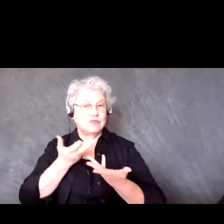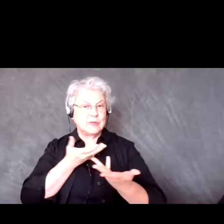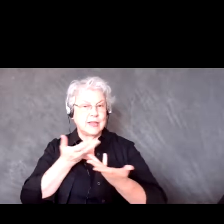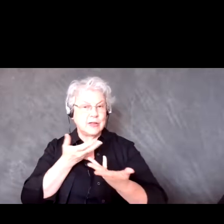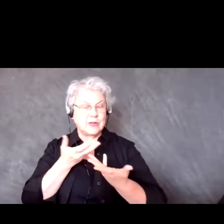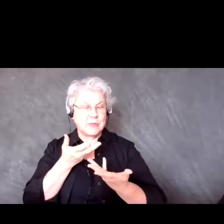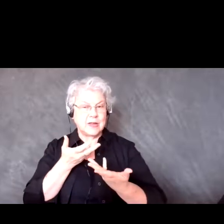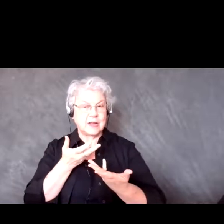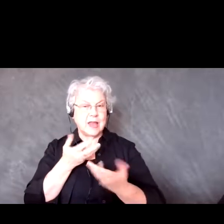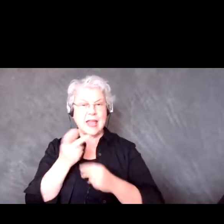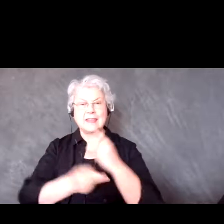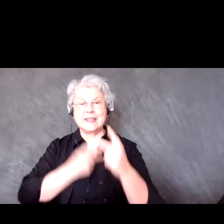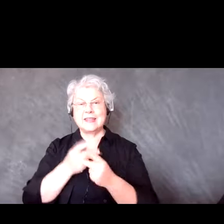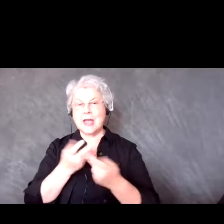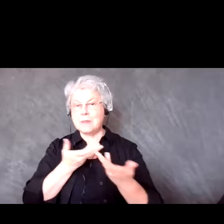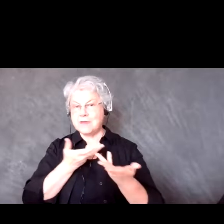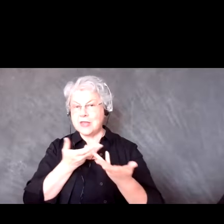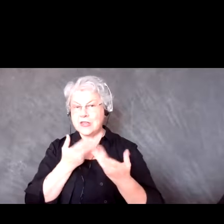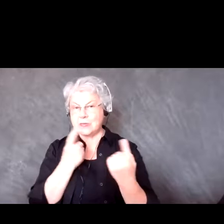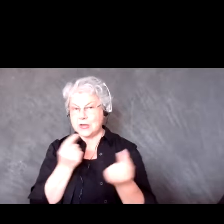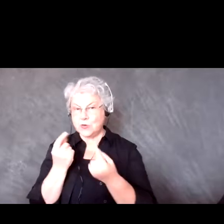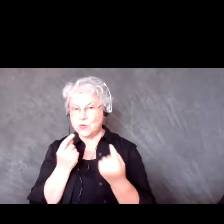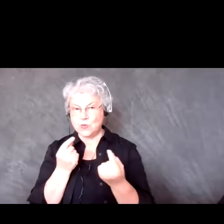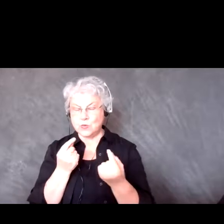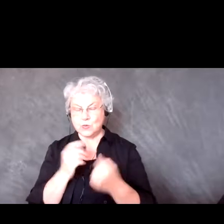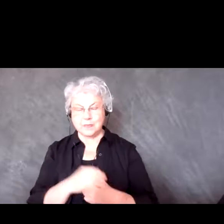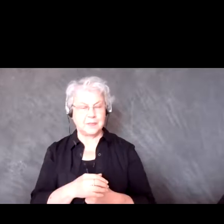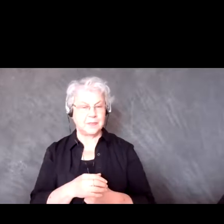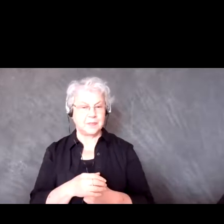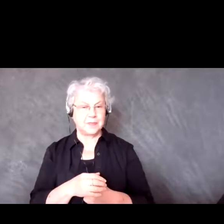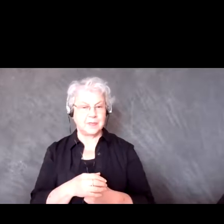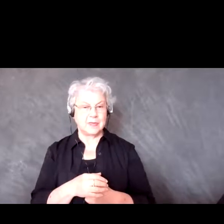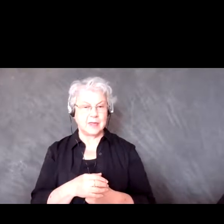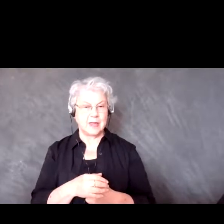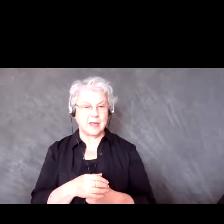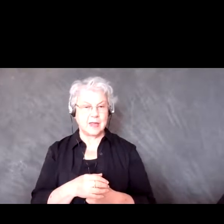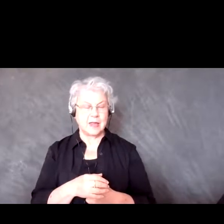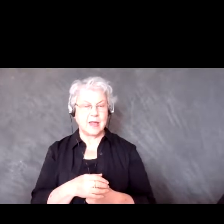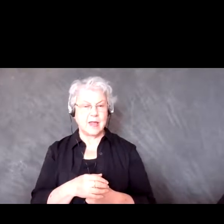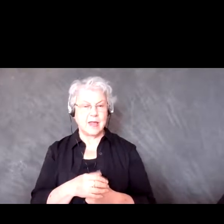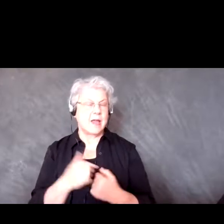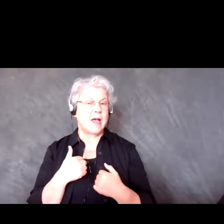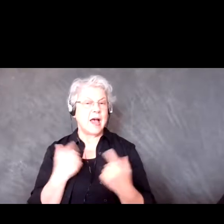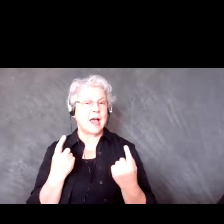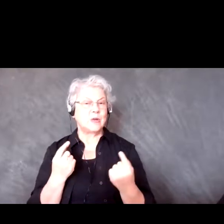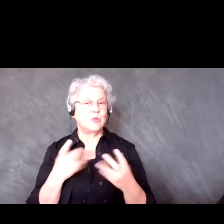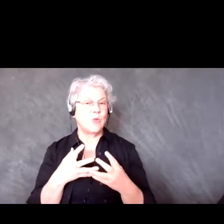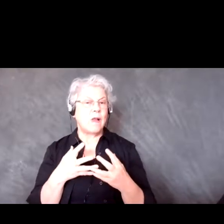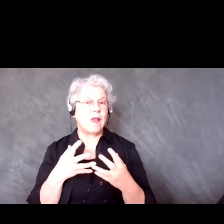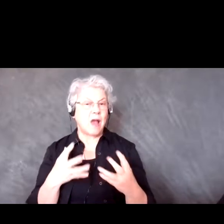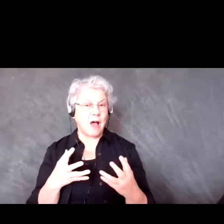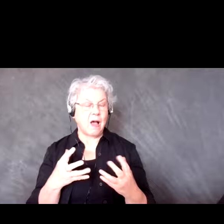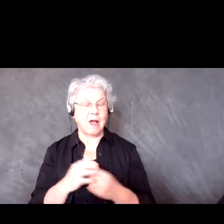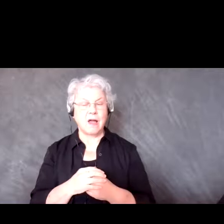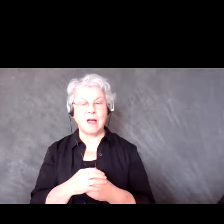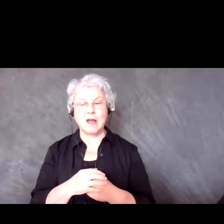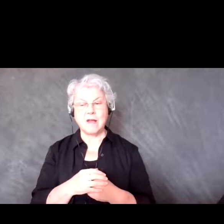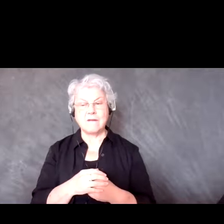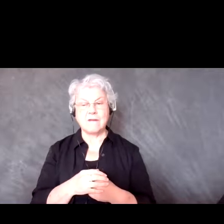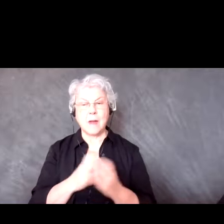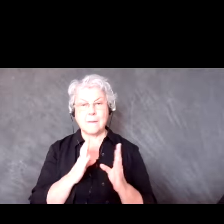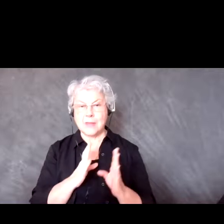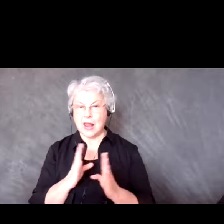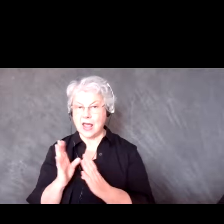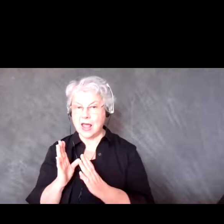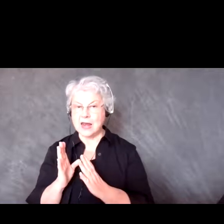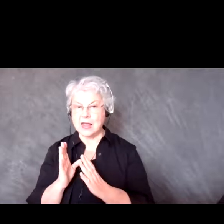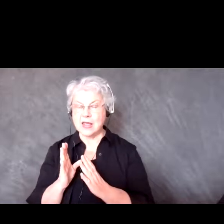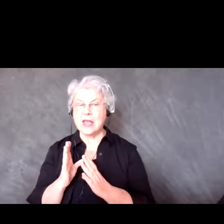the type of engagements that I do do. I do a lot of planning, a lot community planning as well.